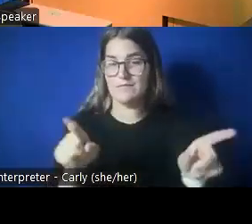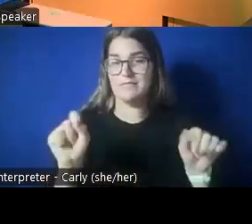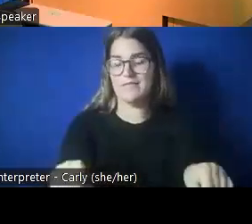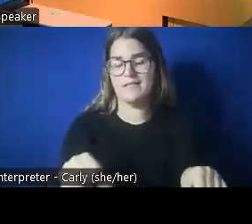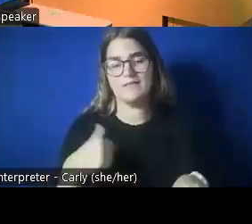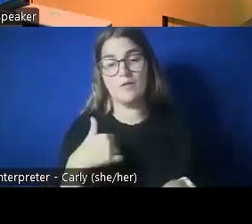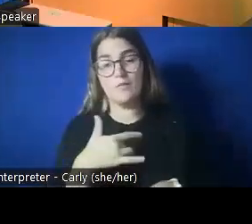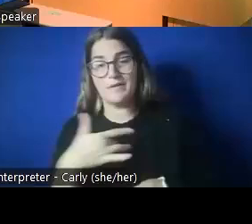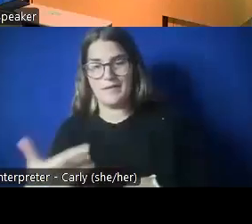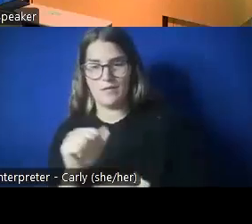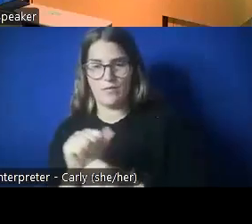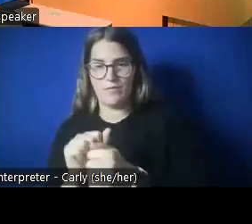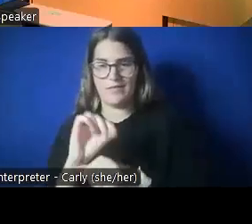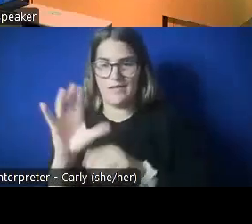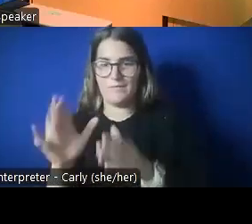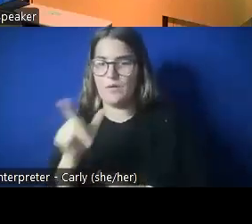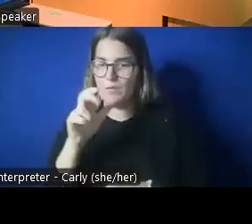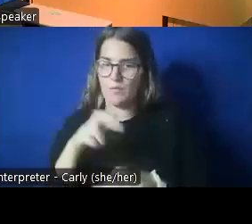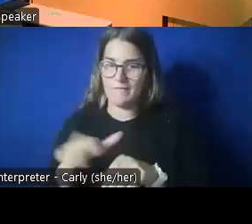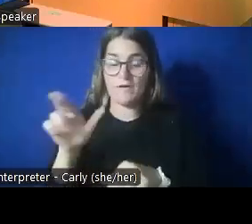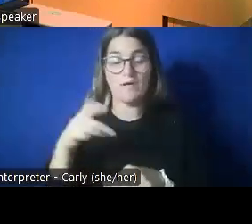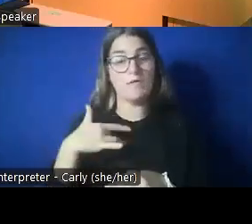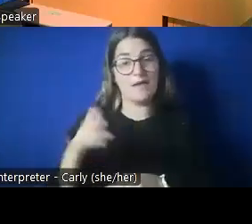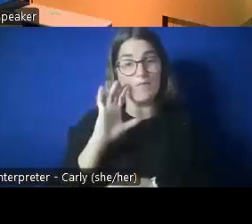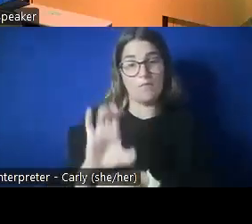refer and often we'll do consultation with the therapist who wants to refer to heal to kind